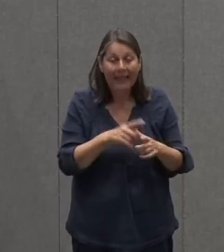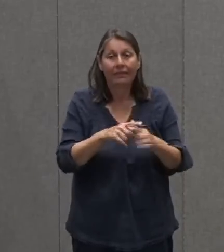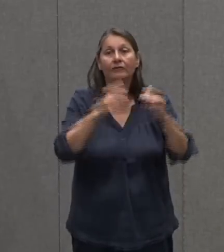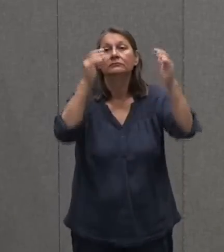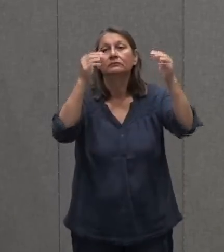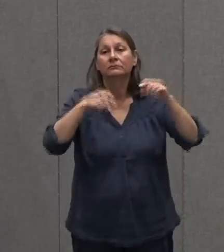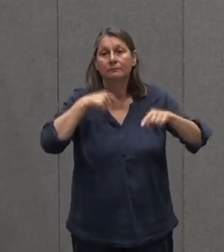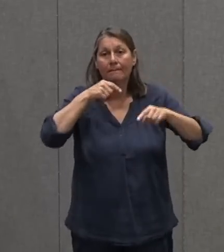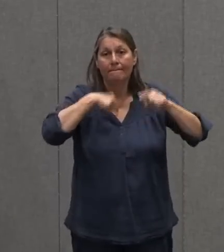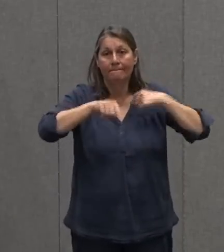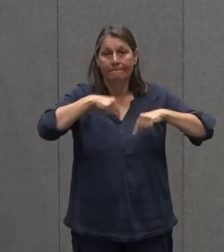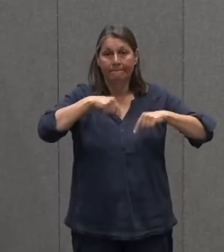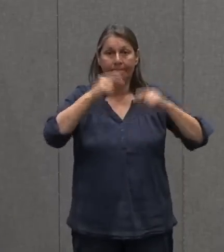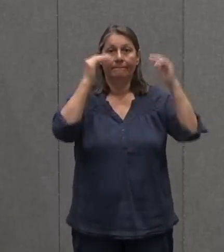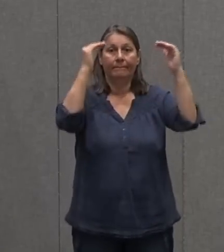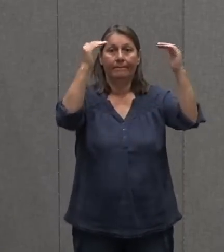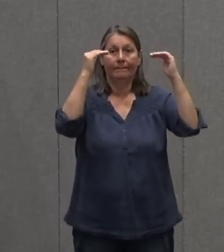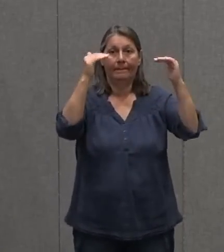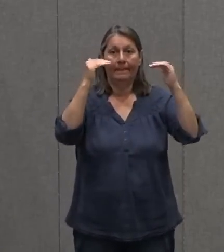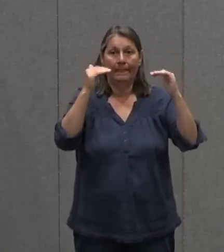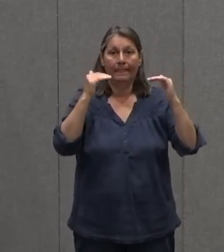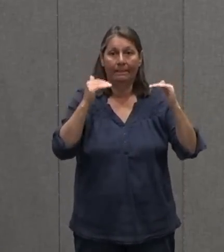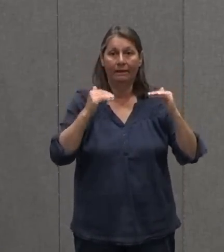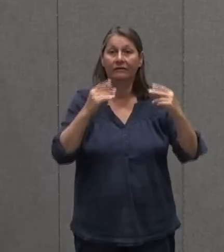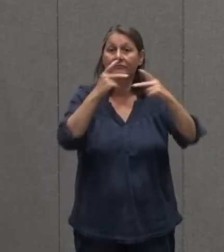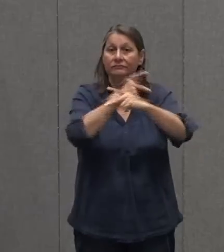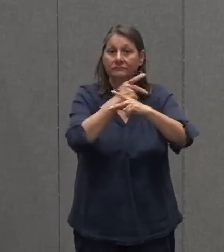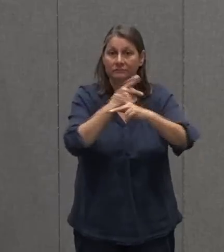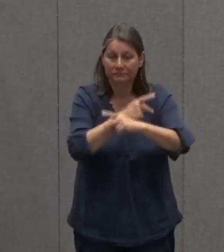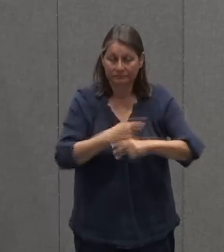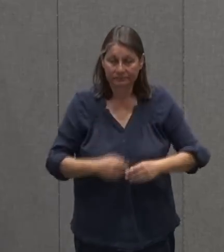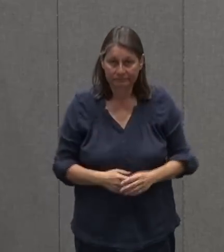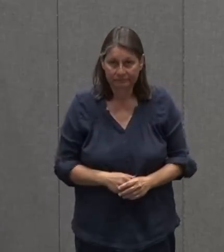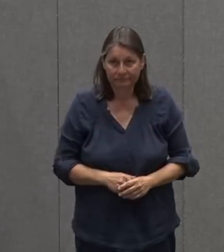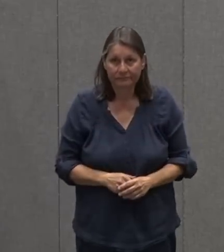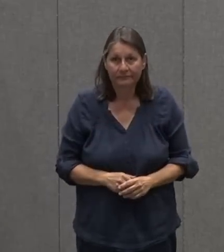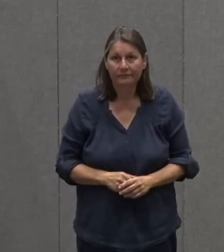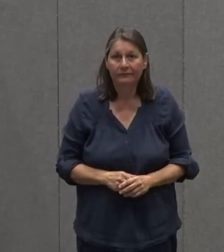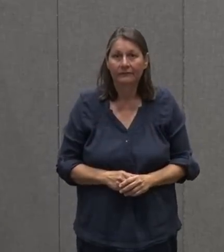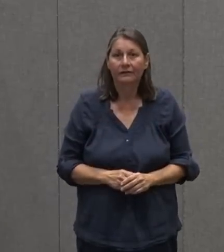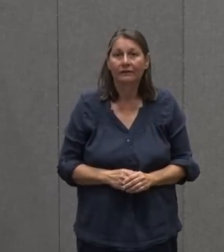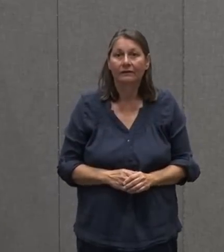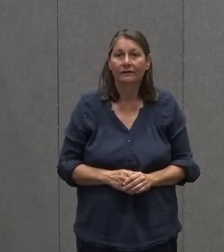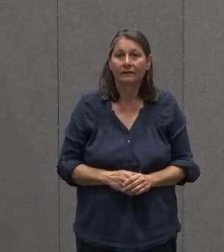is just how would I problem solve through this problem. So, let's look at that.